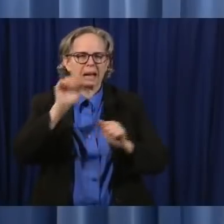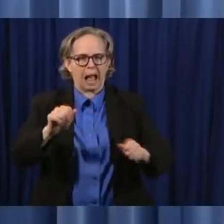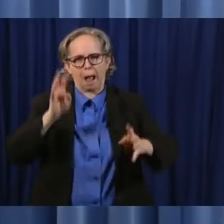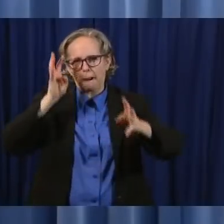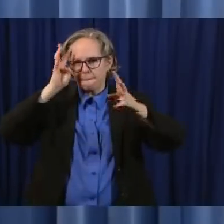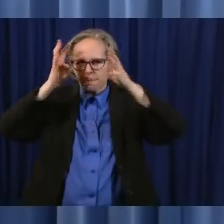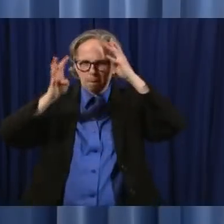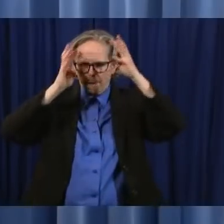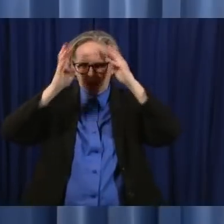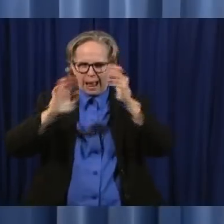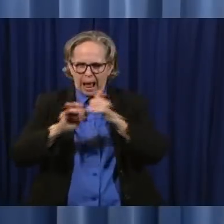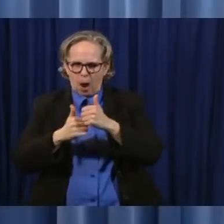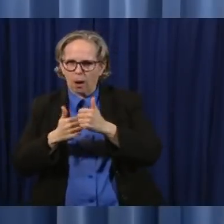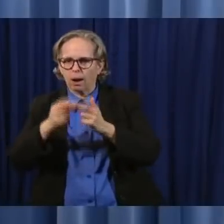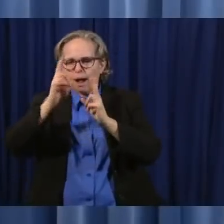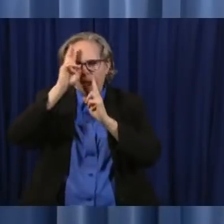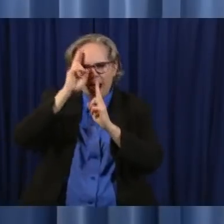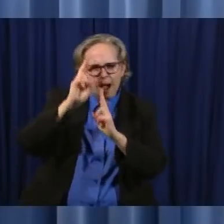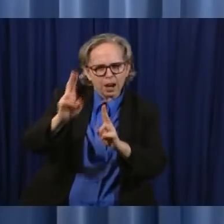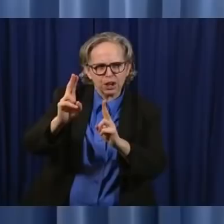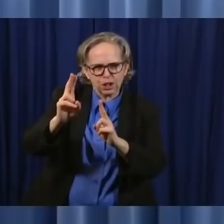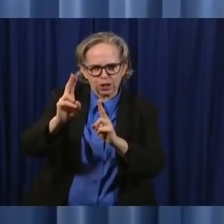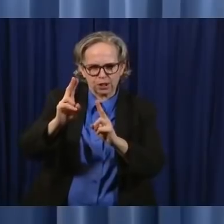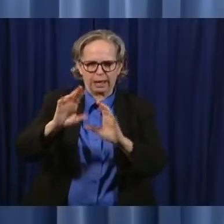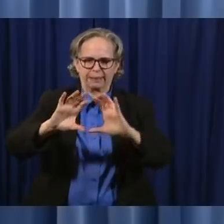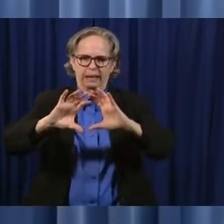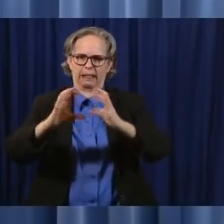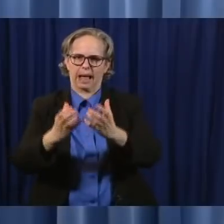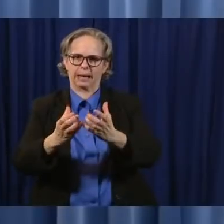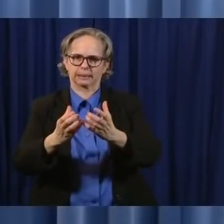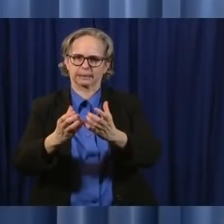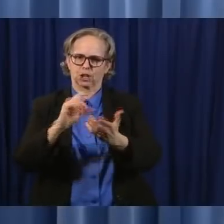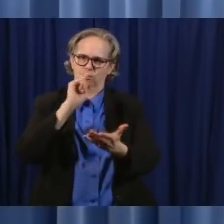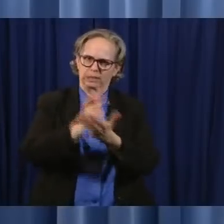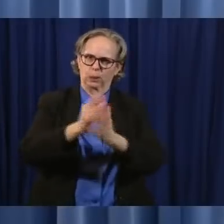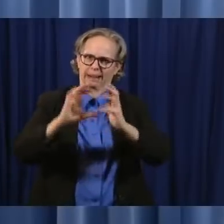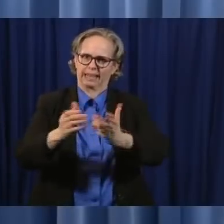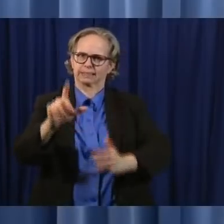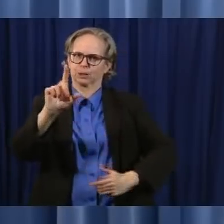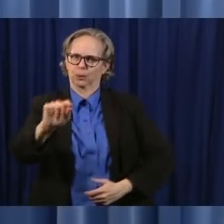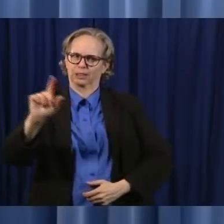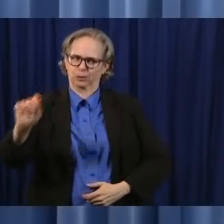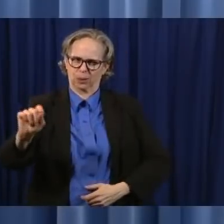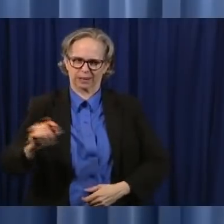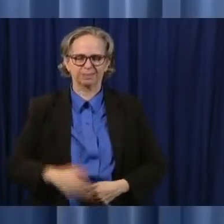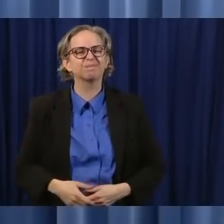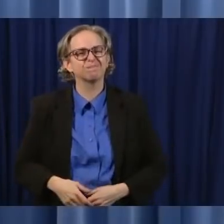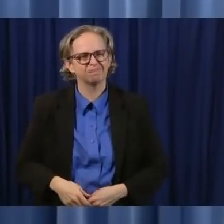FOR THE CLASS OF 2020. IT IS NOT HOW YOU ENVISION IT, NOT HOW YOUR PARENTS AND VISION, NOT HOW ANYONE ENVISIONED IT. I AM CONFIDENT THAT OUR SCHOOLS WILL BE RESOURCEFUL AND